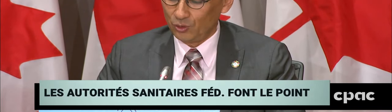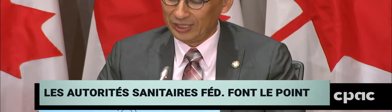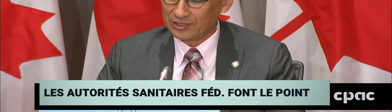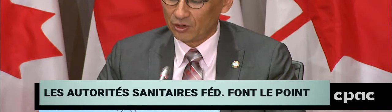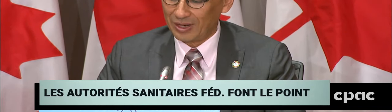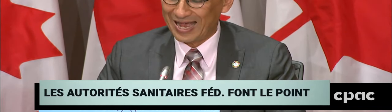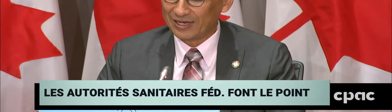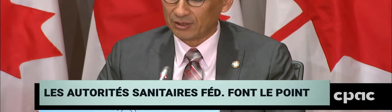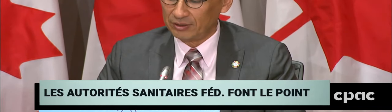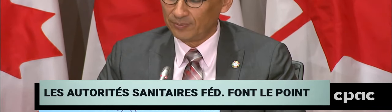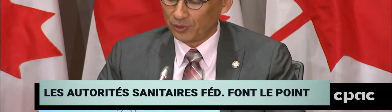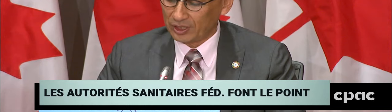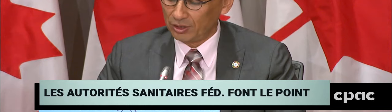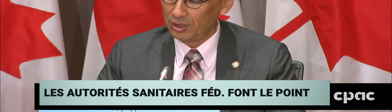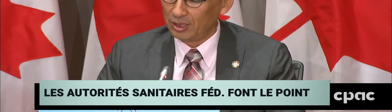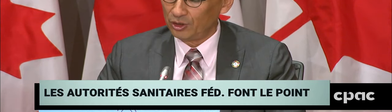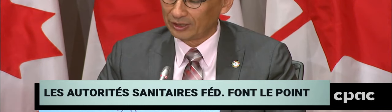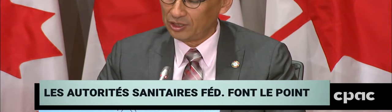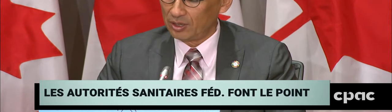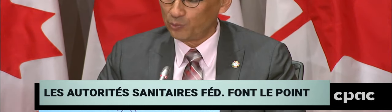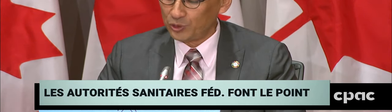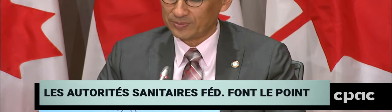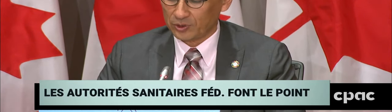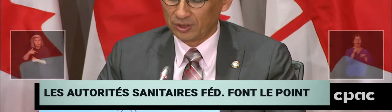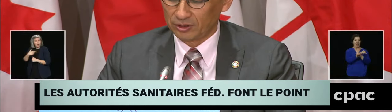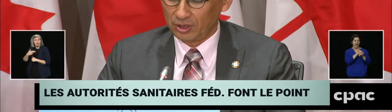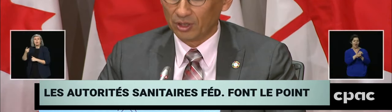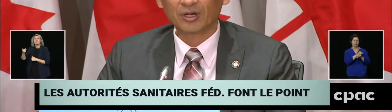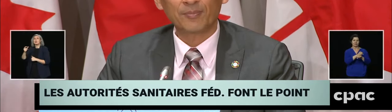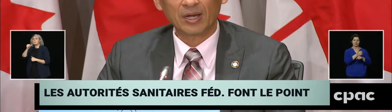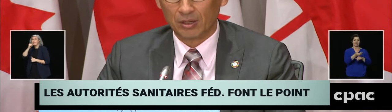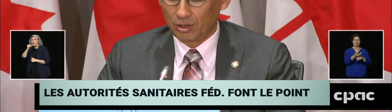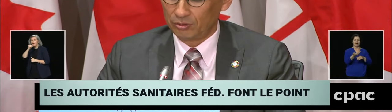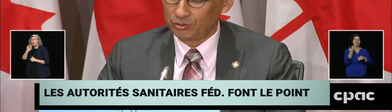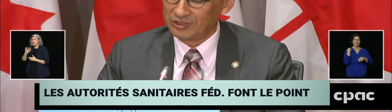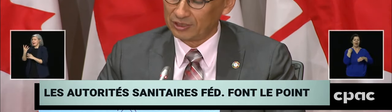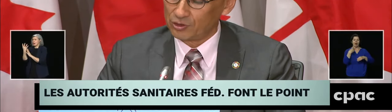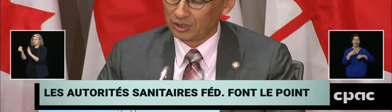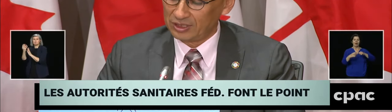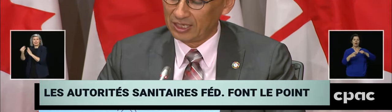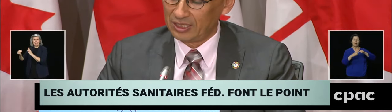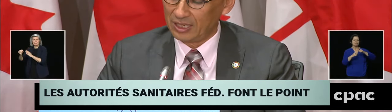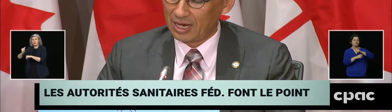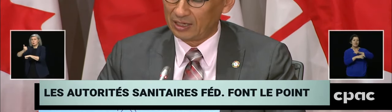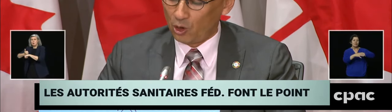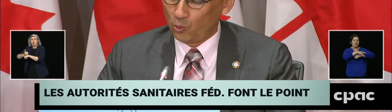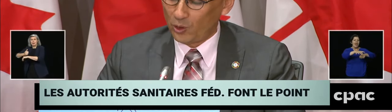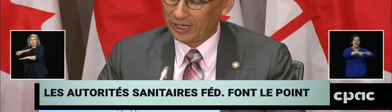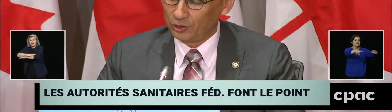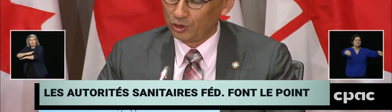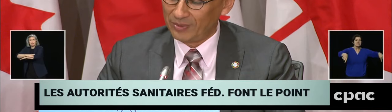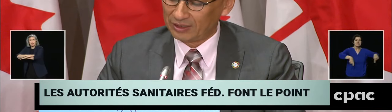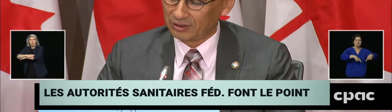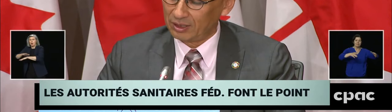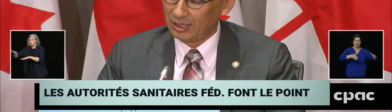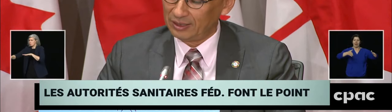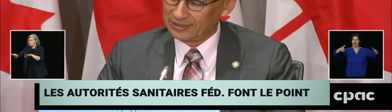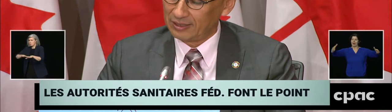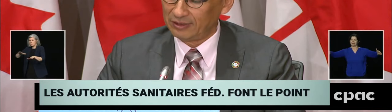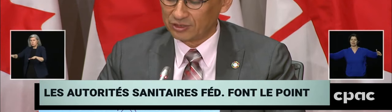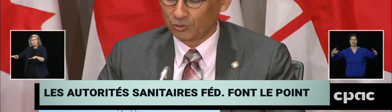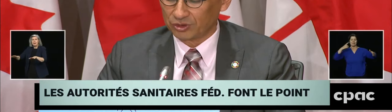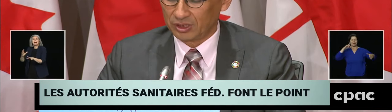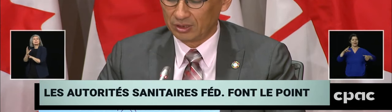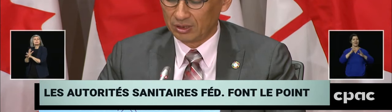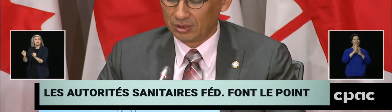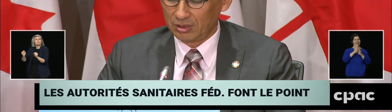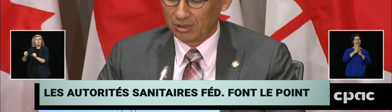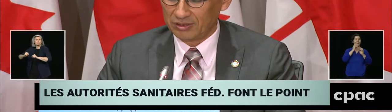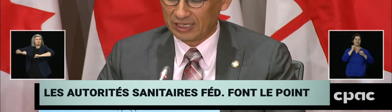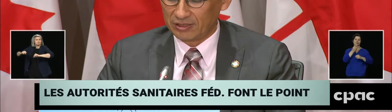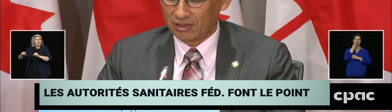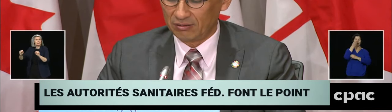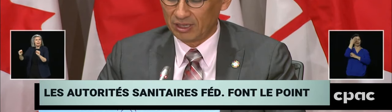RESTAURANTS, BARS, AND CAFES SET